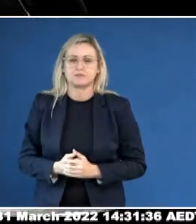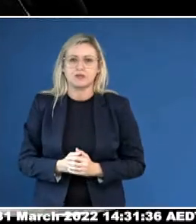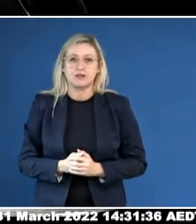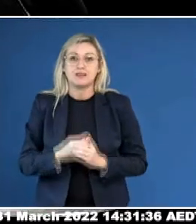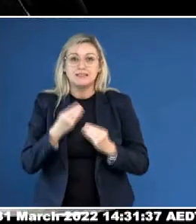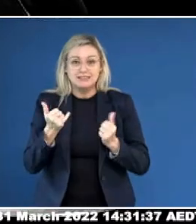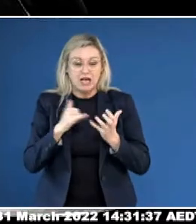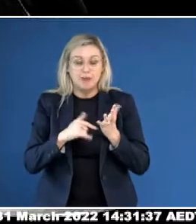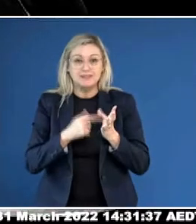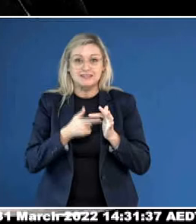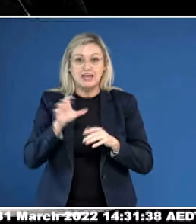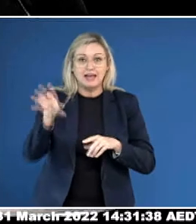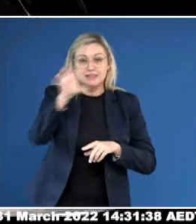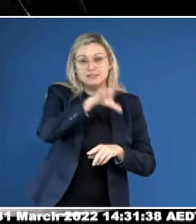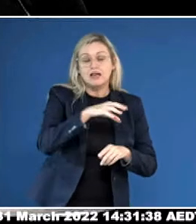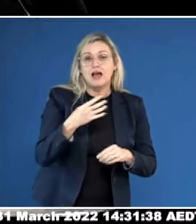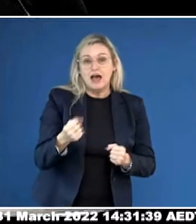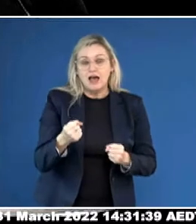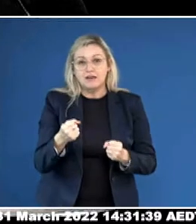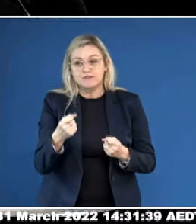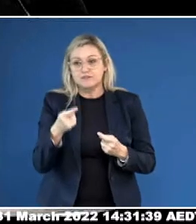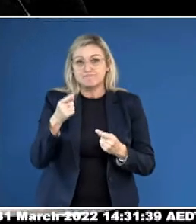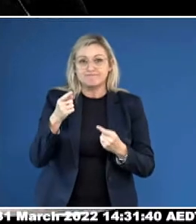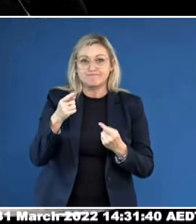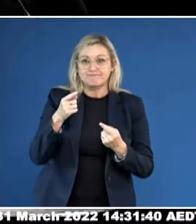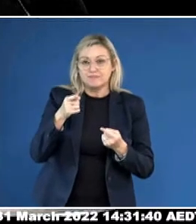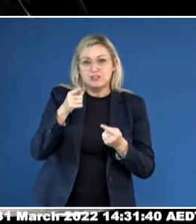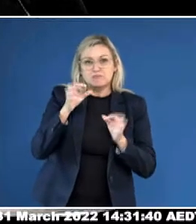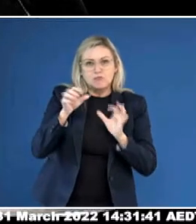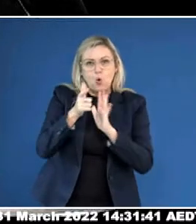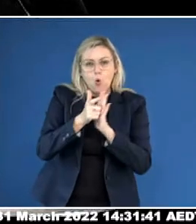discrimination and violence can only bring a complaint of discrimination with respect to